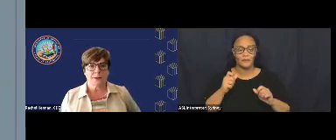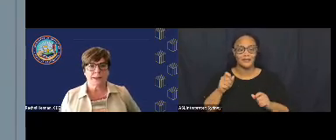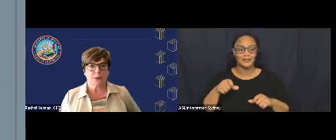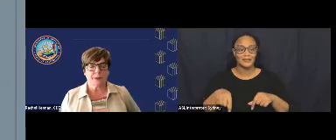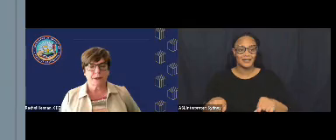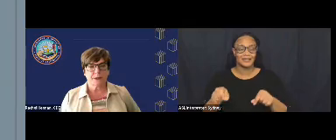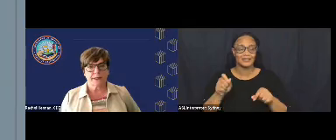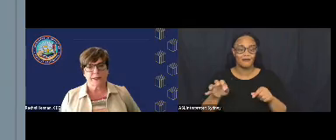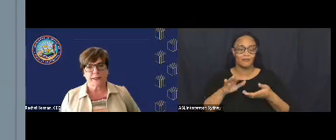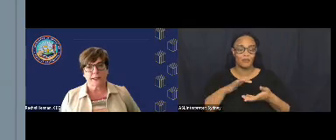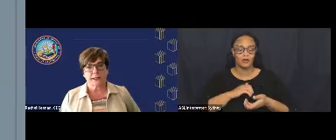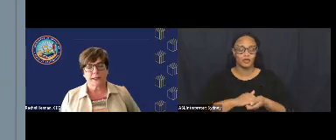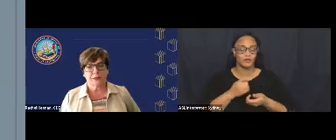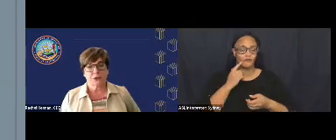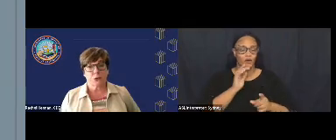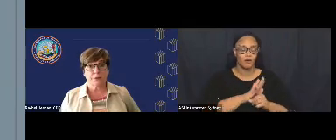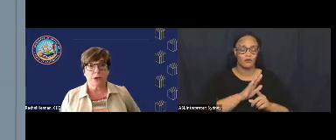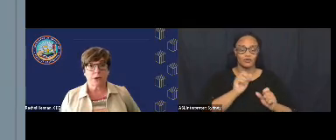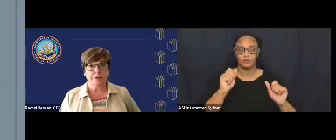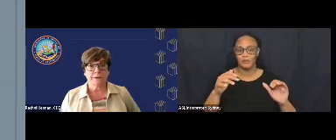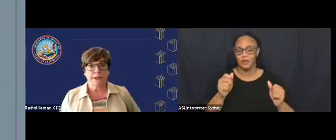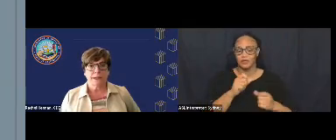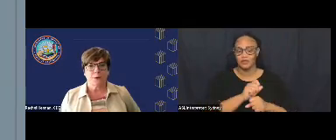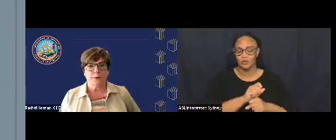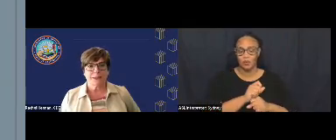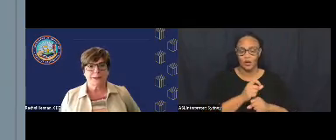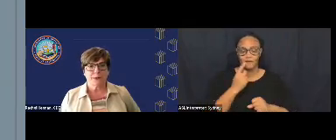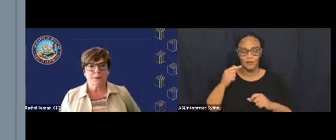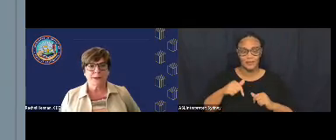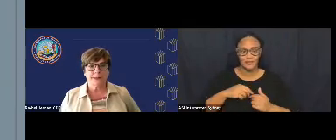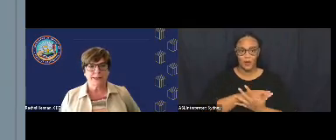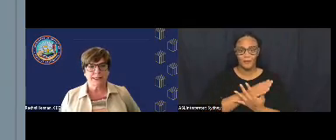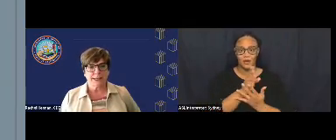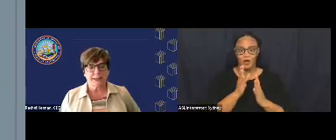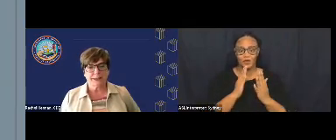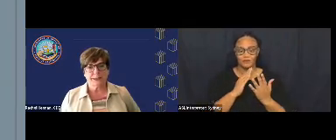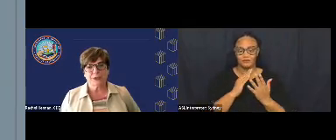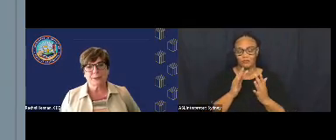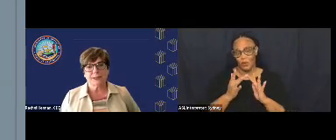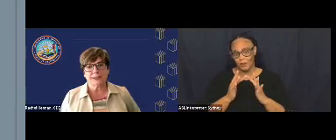this amazing webinar series that continues to evolve over these many months and continues to